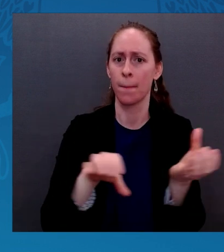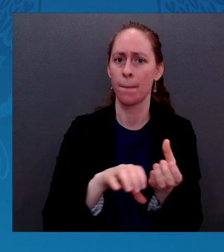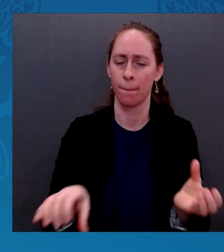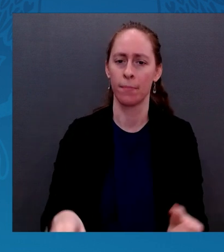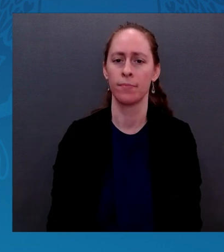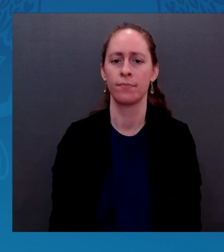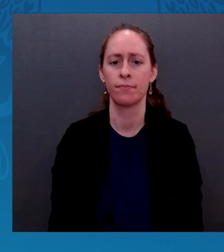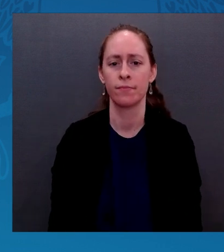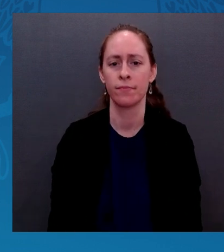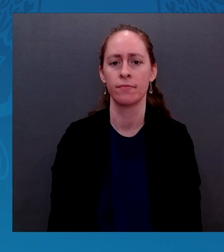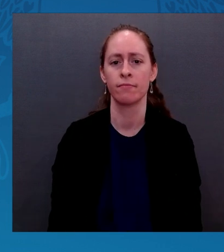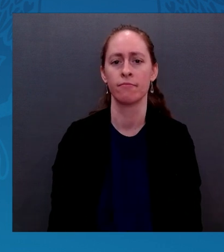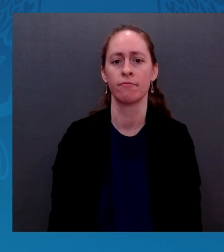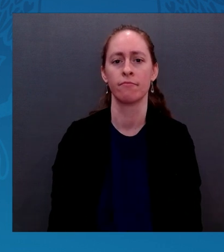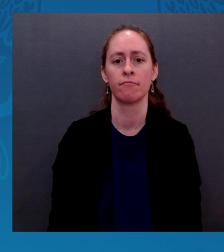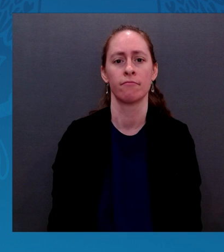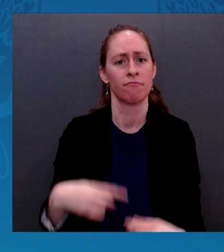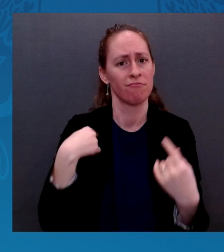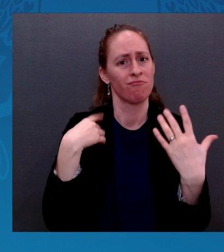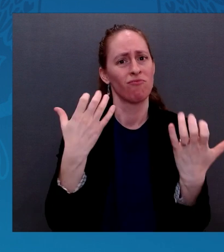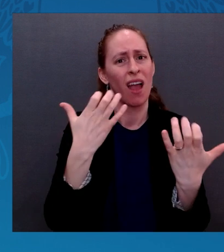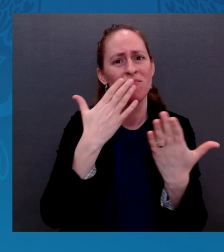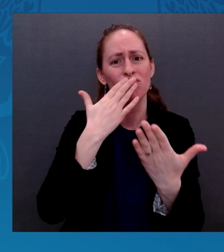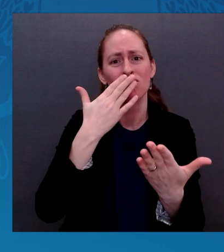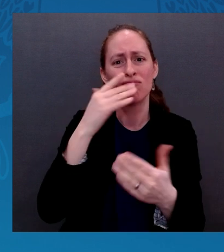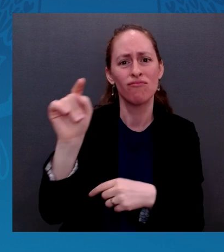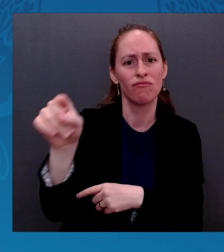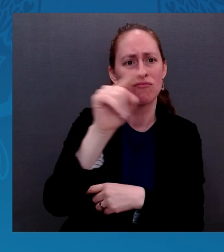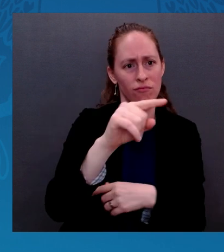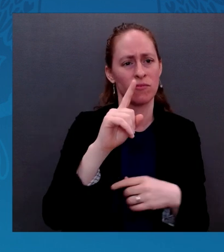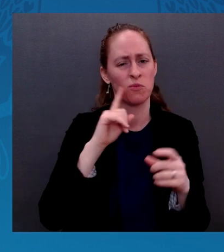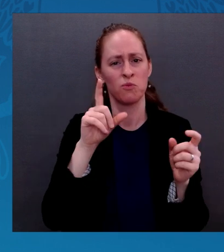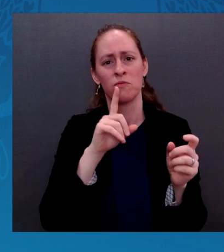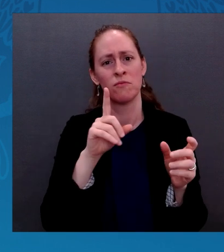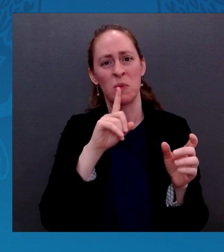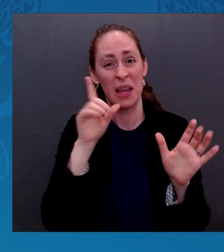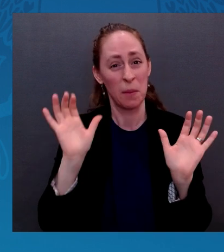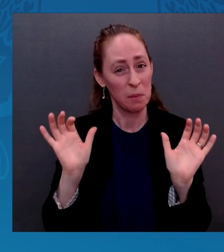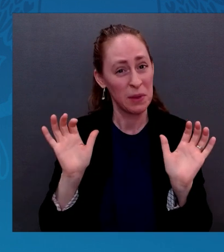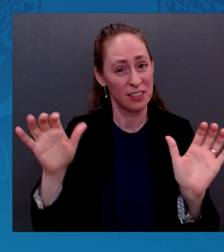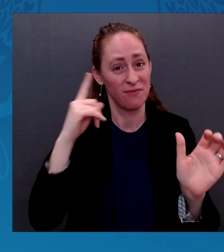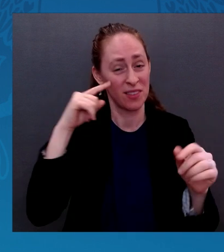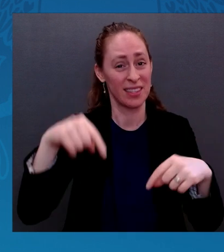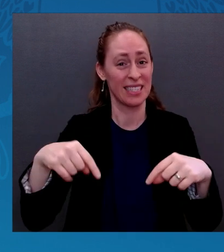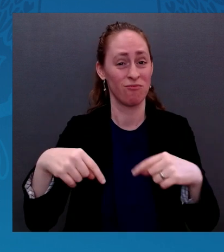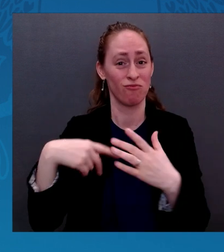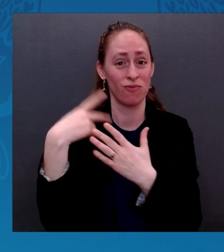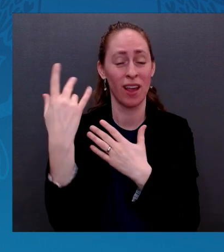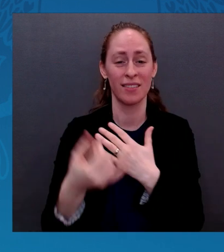It has been estimated that there are some 350,000 lead service lines in New Jersey alone.